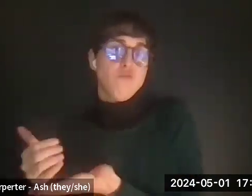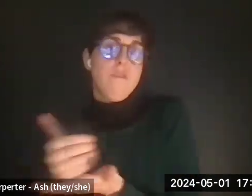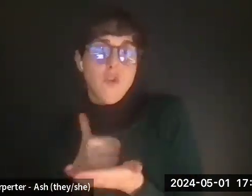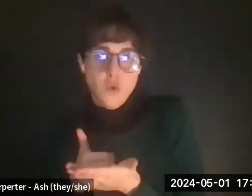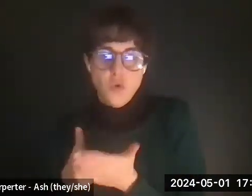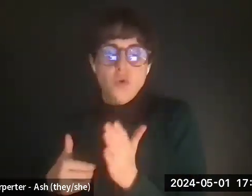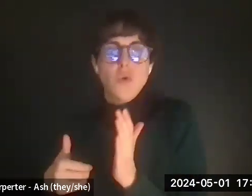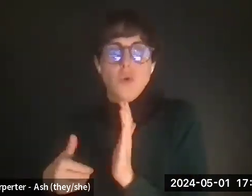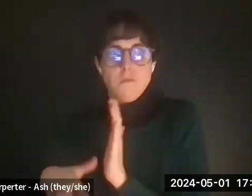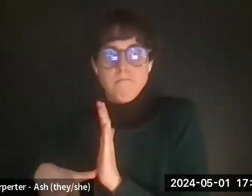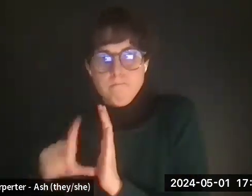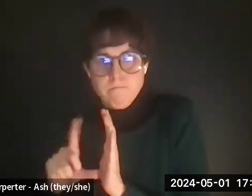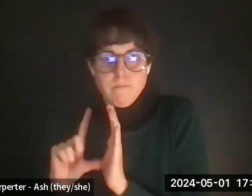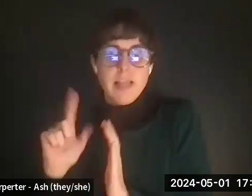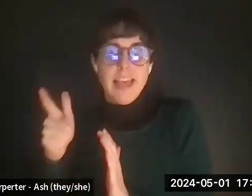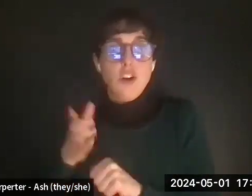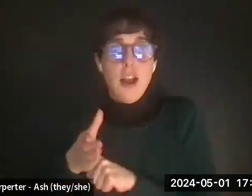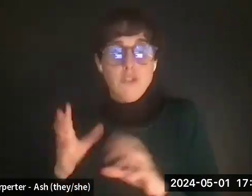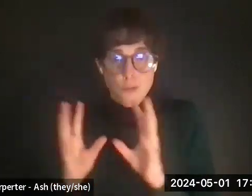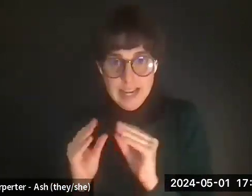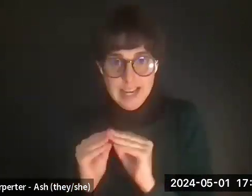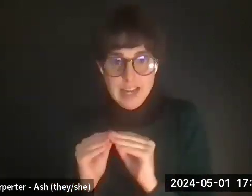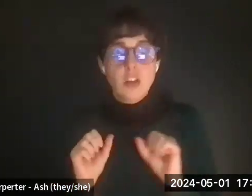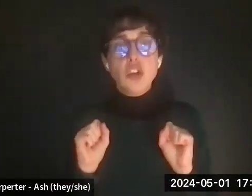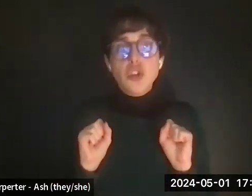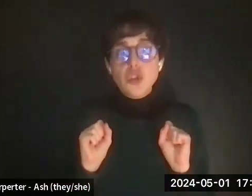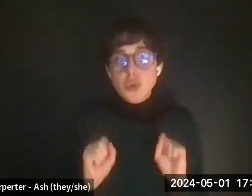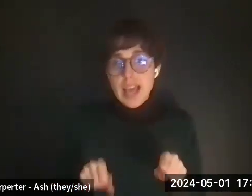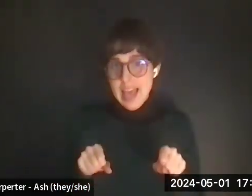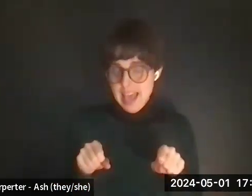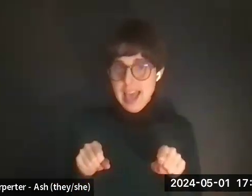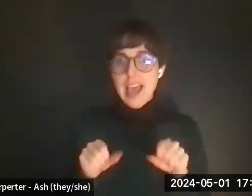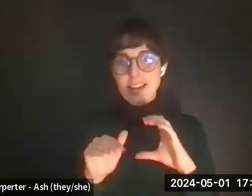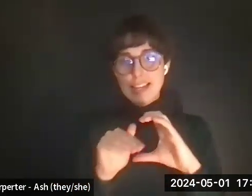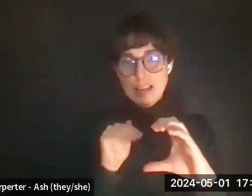You may also send your comments to Cory Swell via email by Sunday, May 19th.